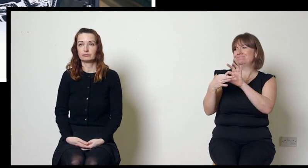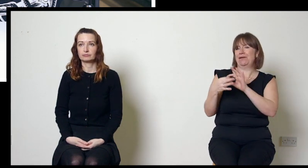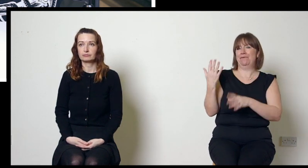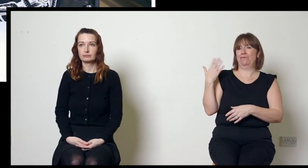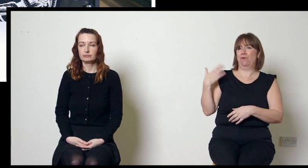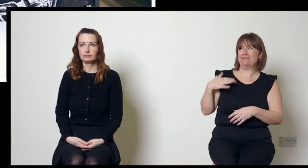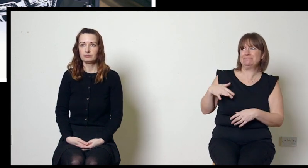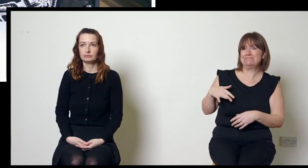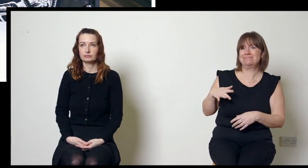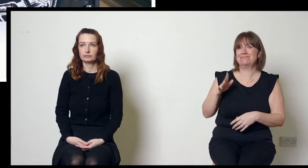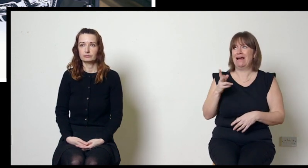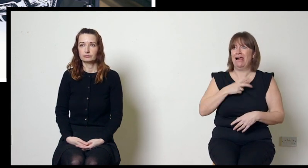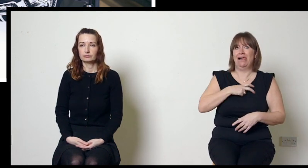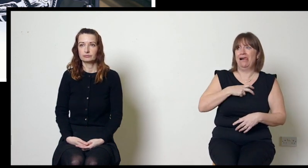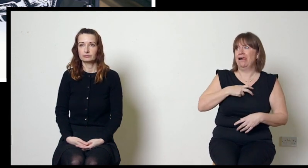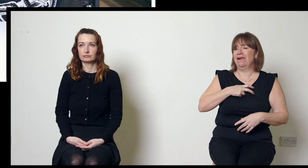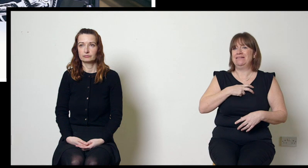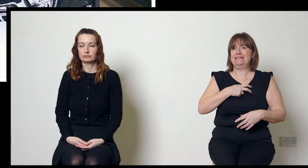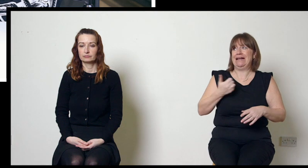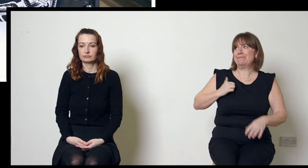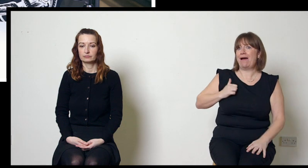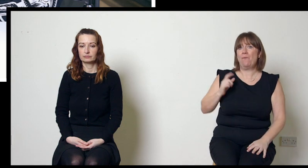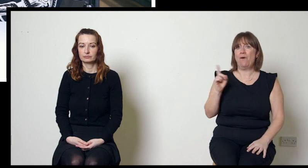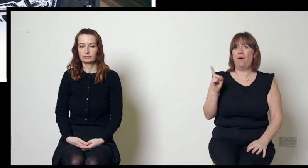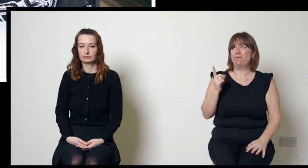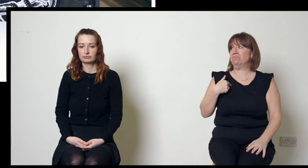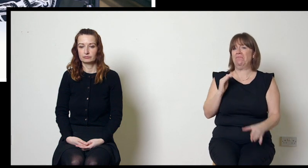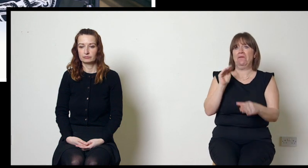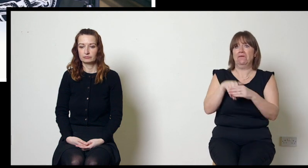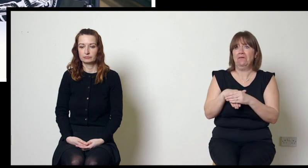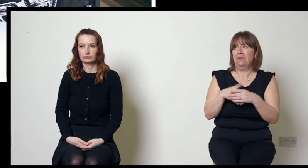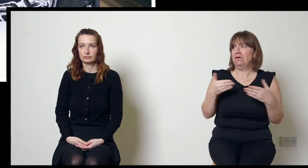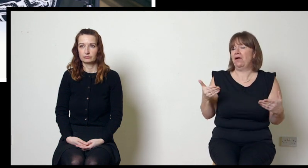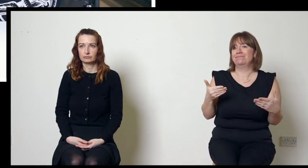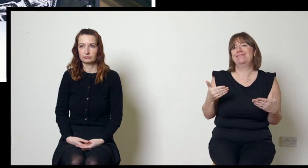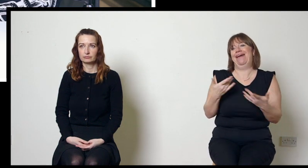So, the nerves about kind of what to expect when you get there, it removes a lot of that because you can read about it.